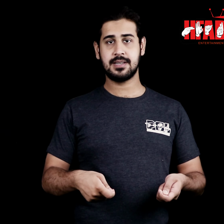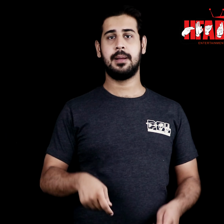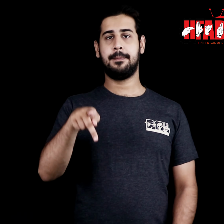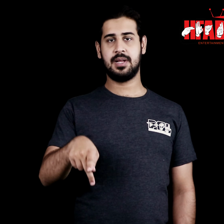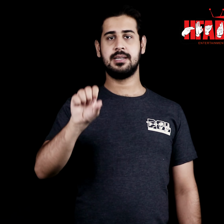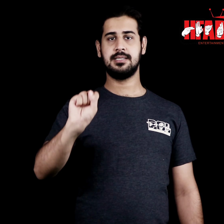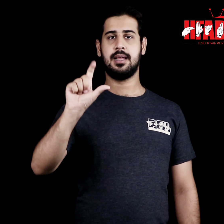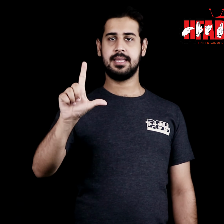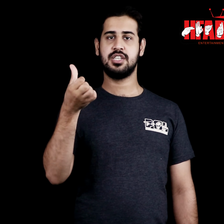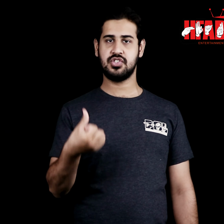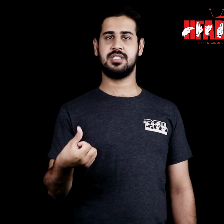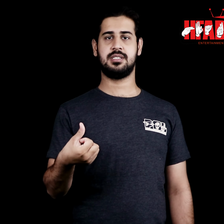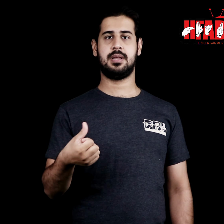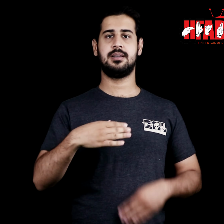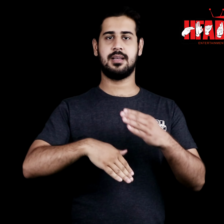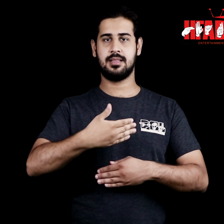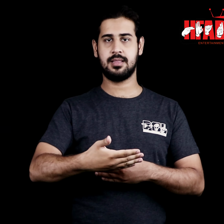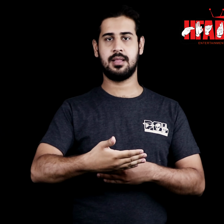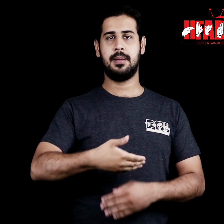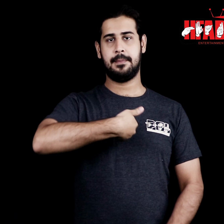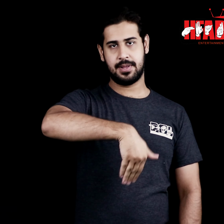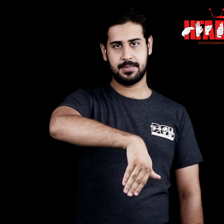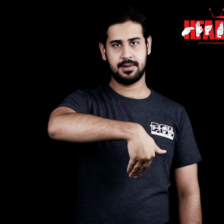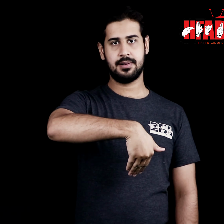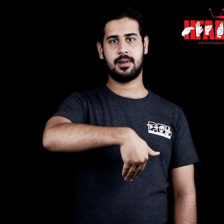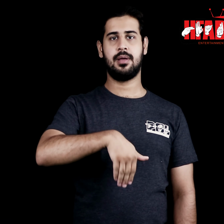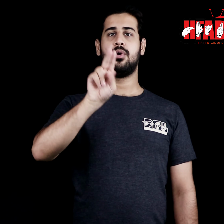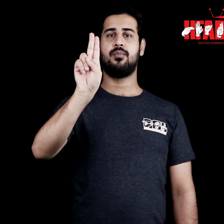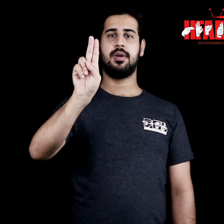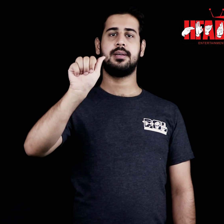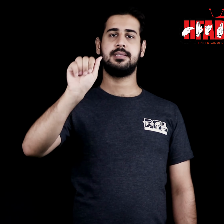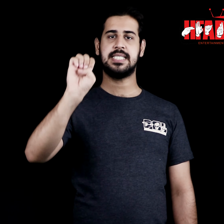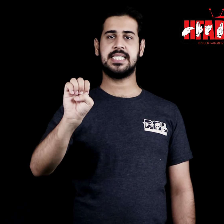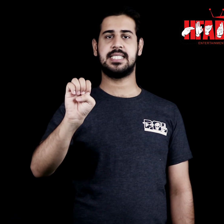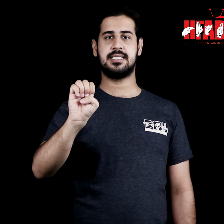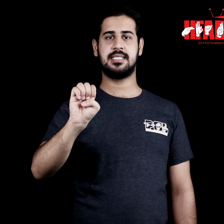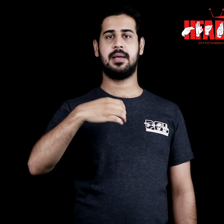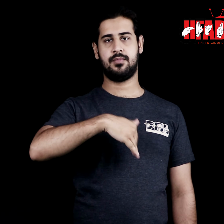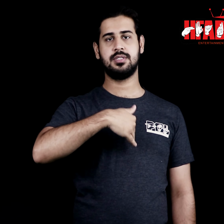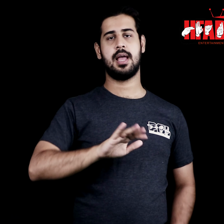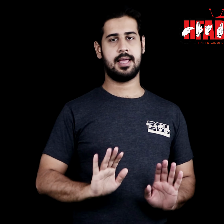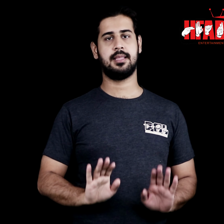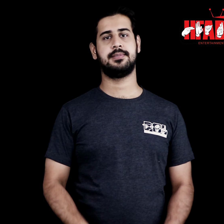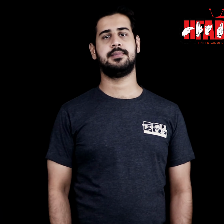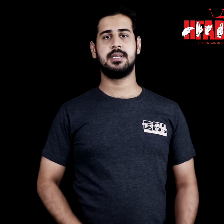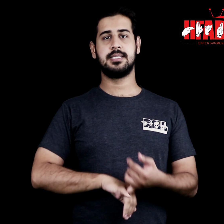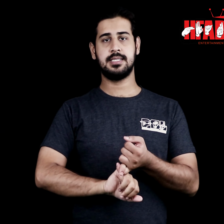The remaining matches of PSL-6 will play in UAE.